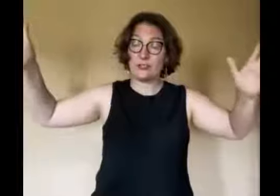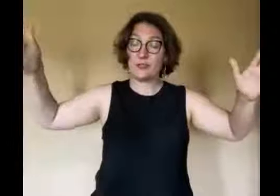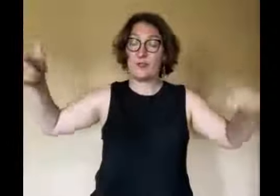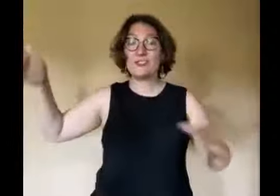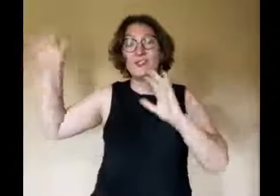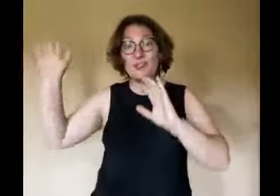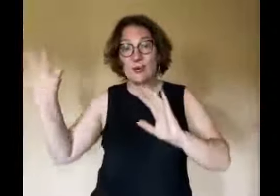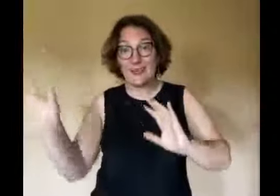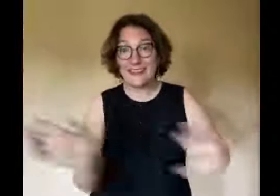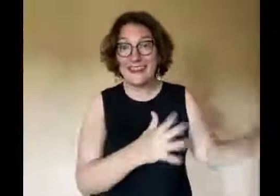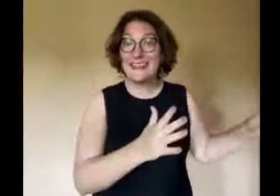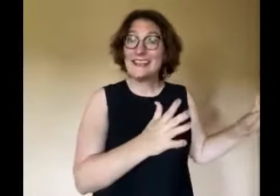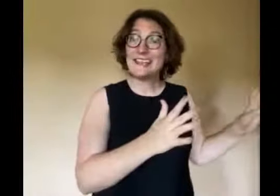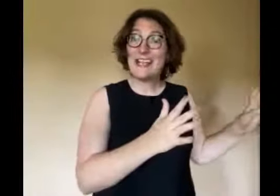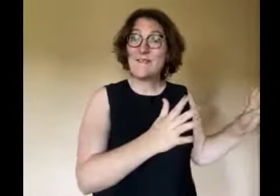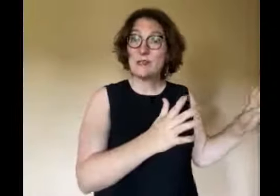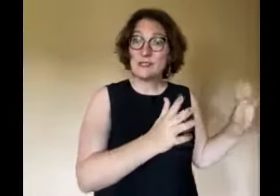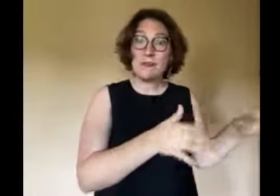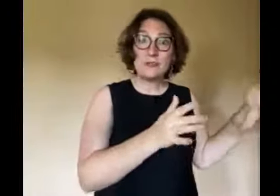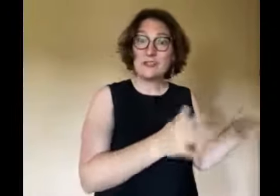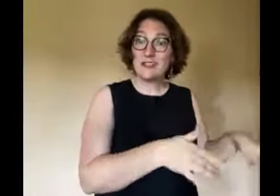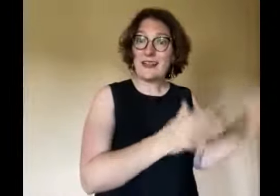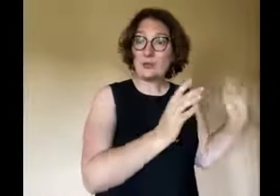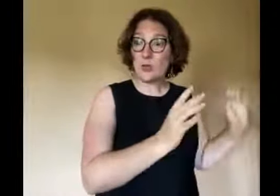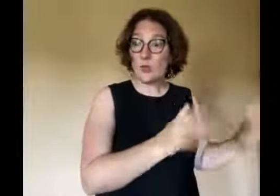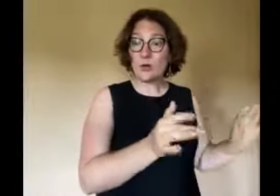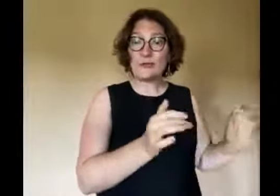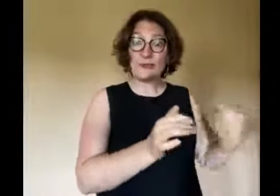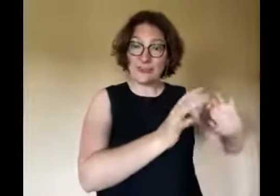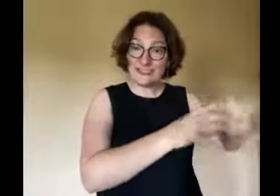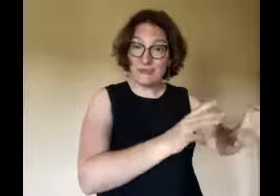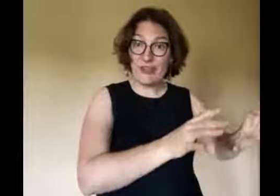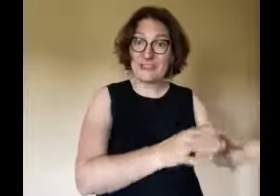the resources, everything, everything that's in your members bolt area. That's, that's yours. And, you know, with this class, we've got the modules for drop on Monday, we've